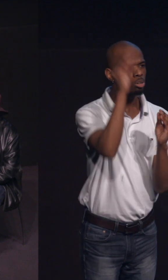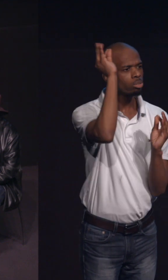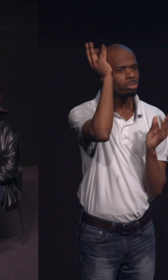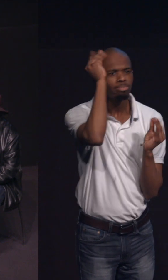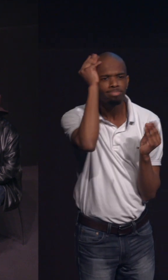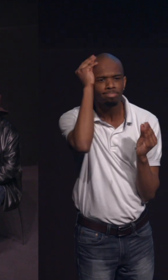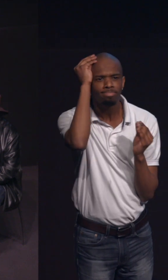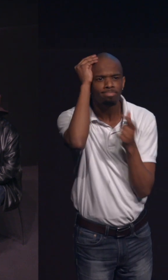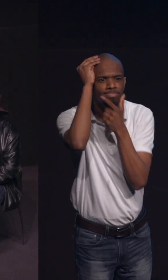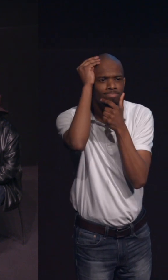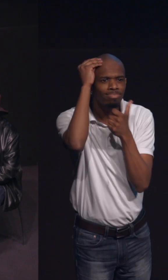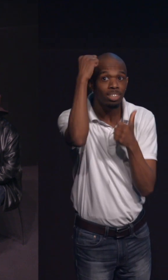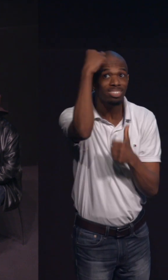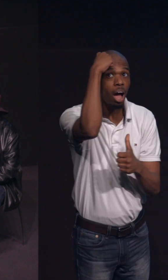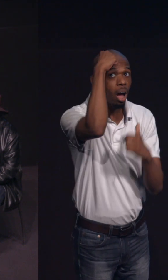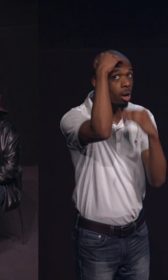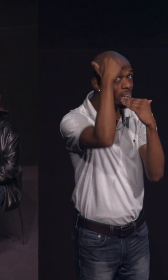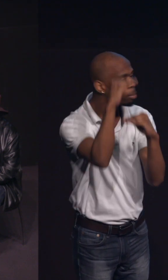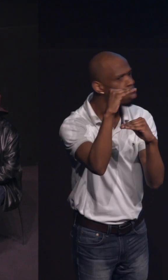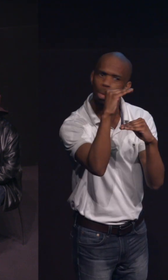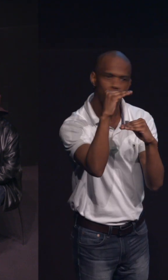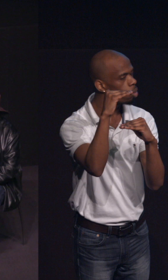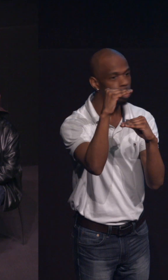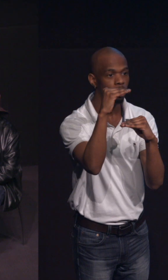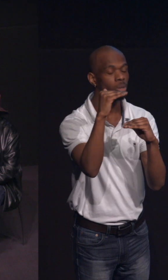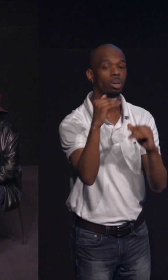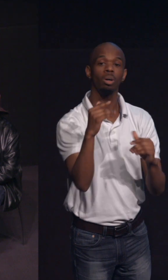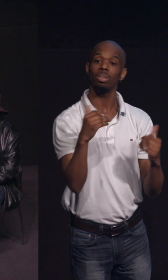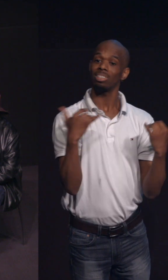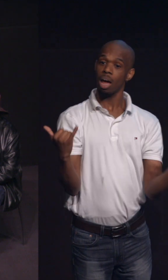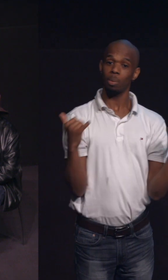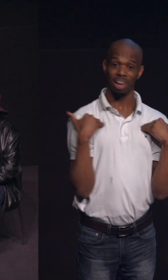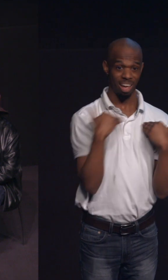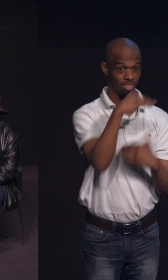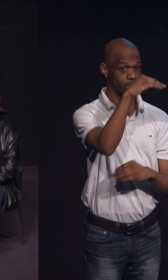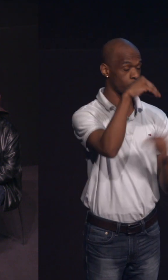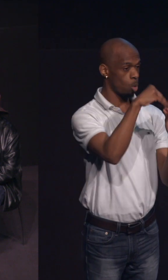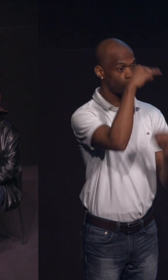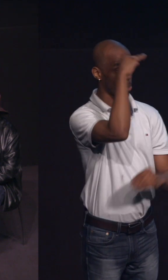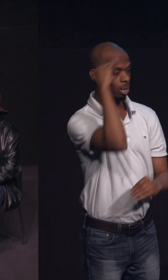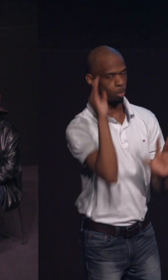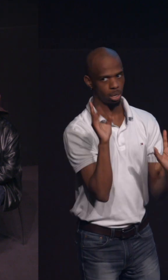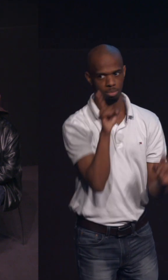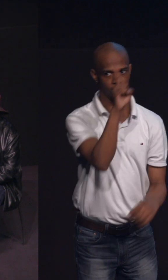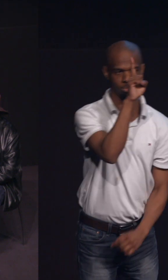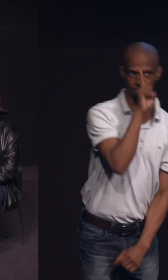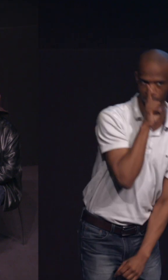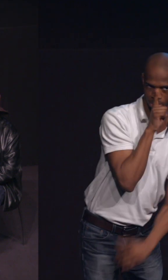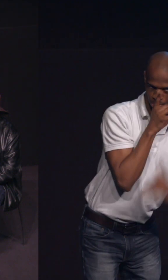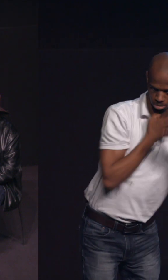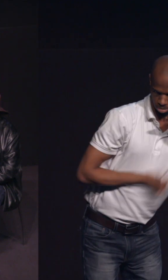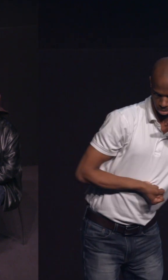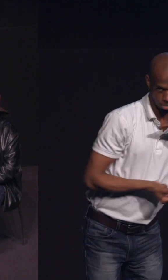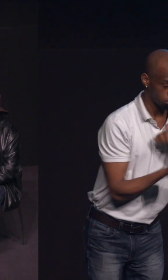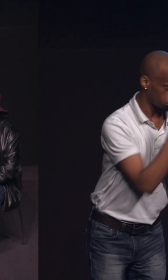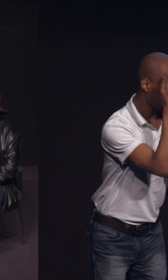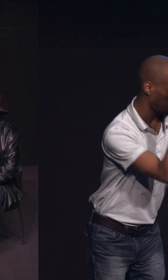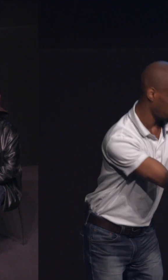Pandora: We got Black Camp that we're launching so Black people will be--it's-- well, I'm not supposed to say this. It's for Black people but my lawyer said I'm not supposed to say this.